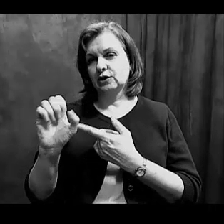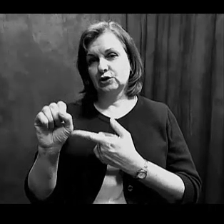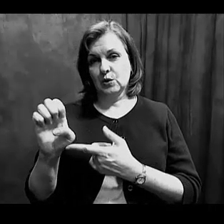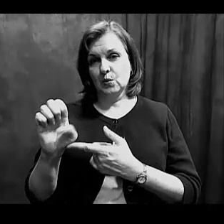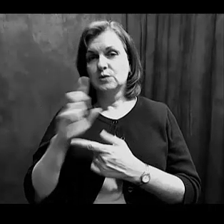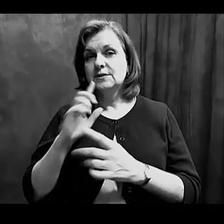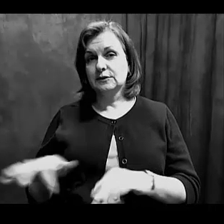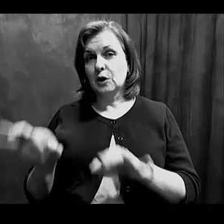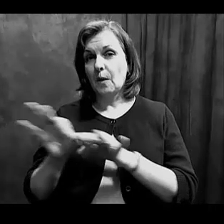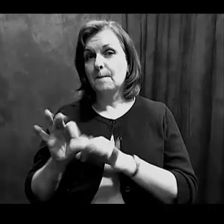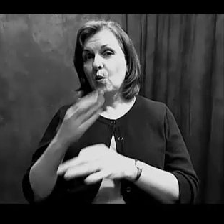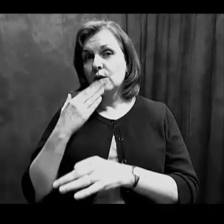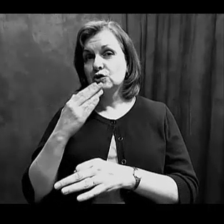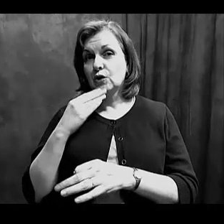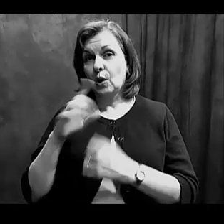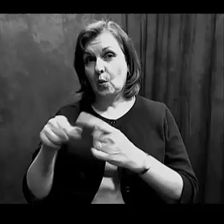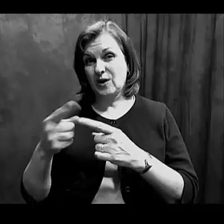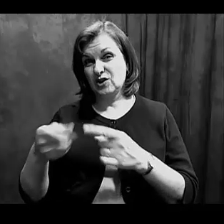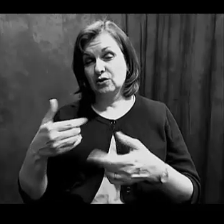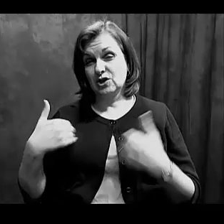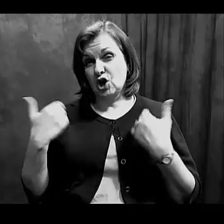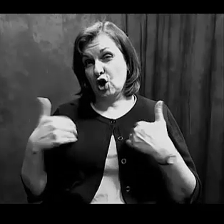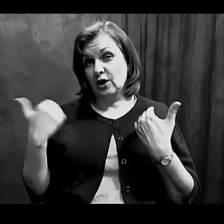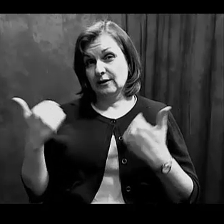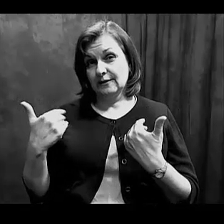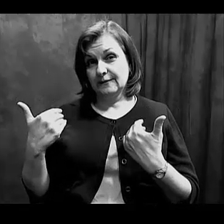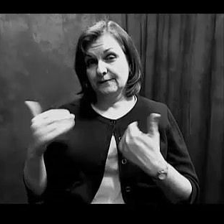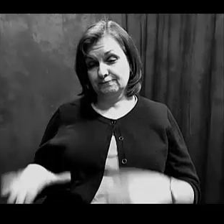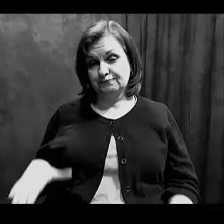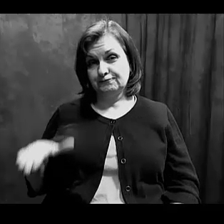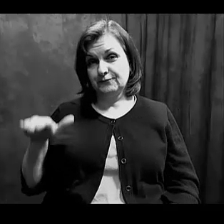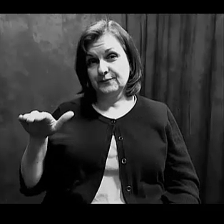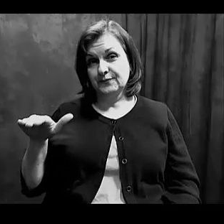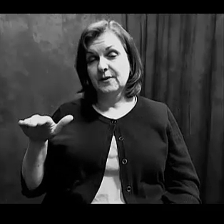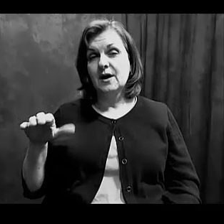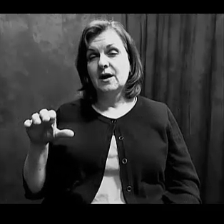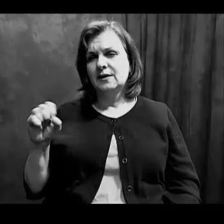as being an import and sugar when you're young